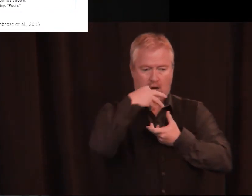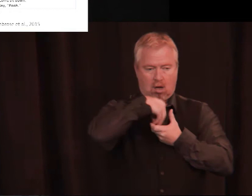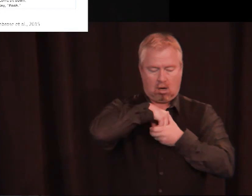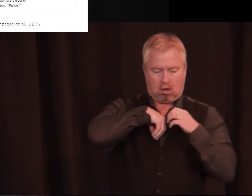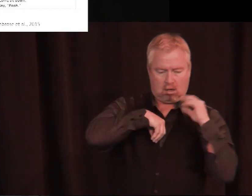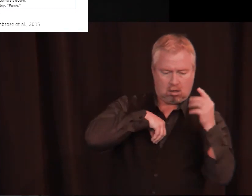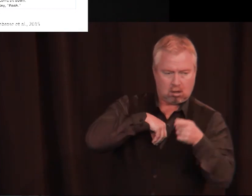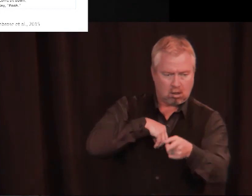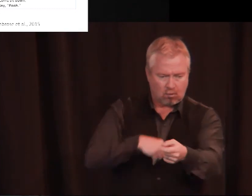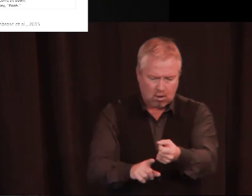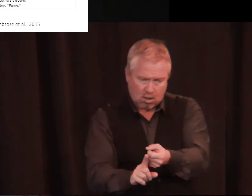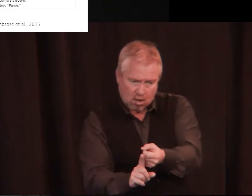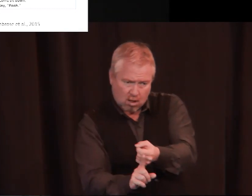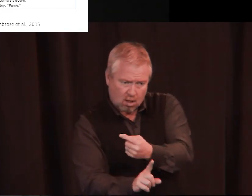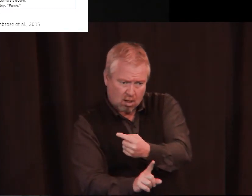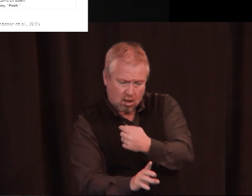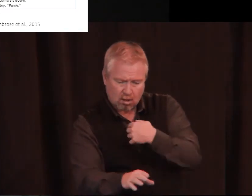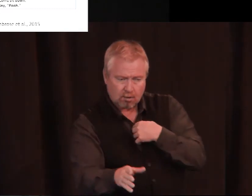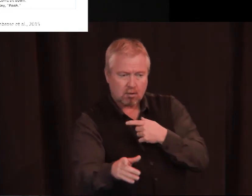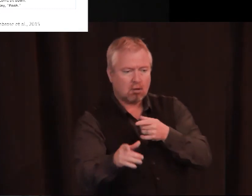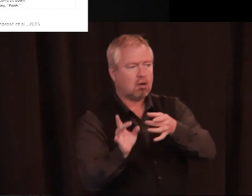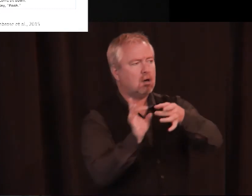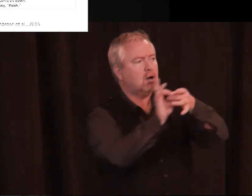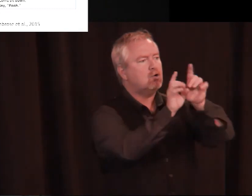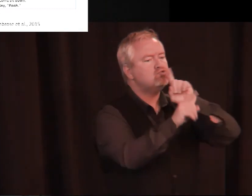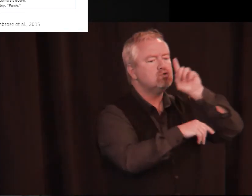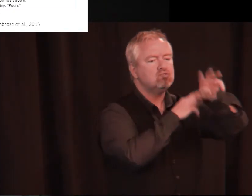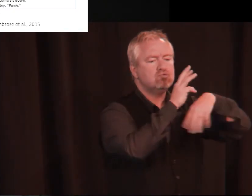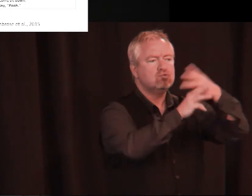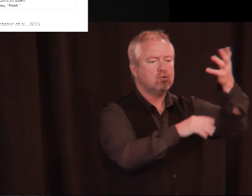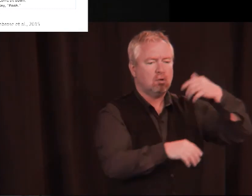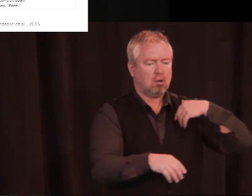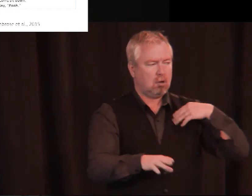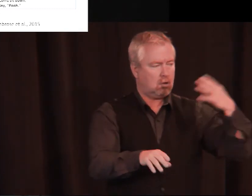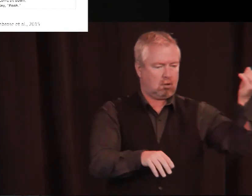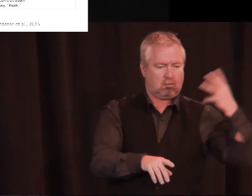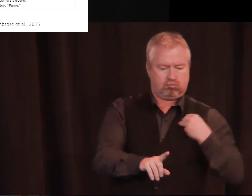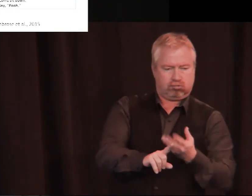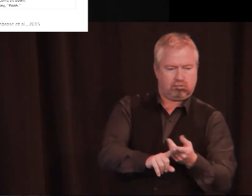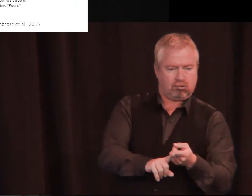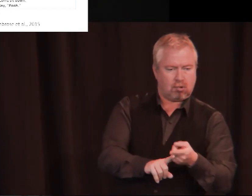but what's happening outside of the moment, are they using abstract terms with the child,